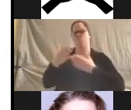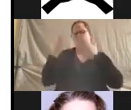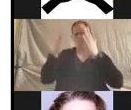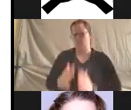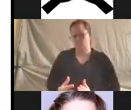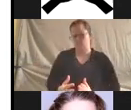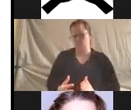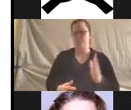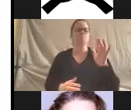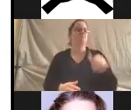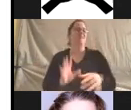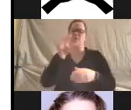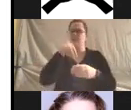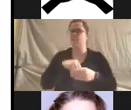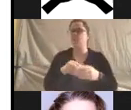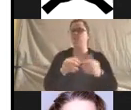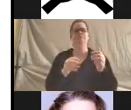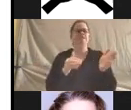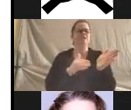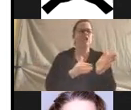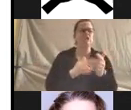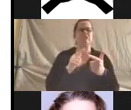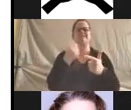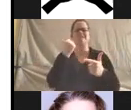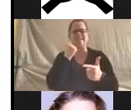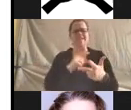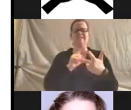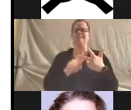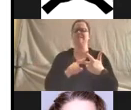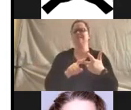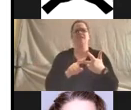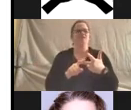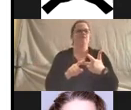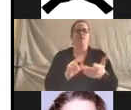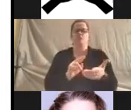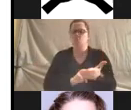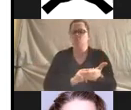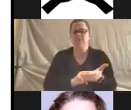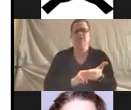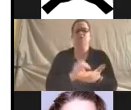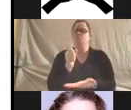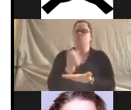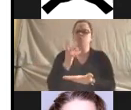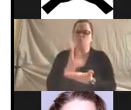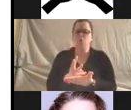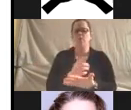So that included like doctors and dentists and nurses and social workers and psychologists,